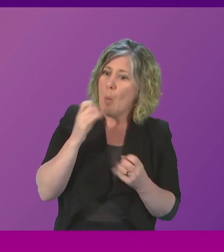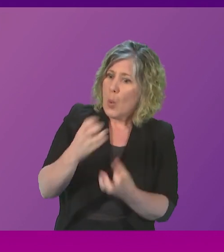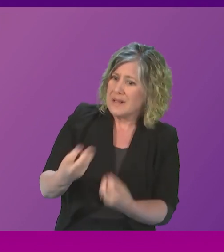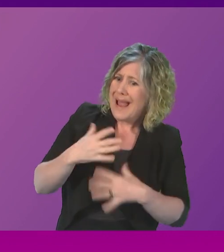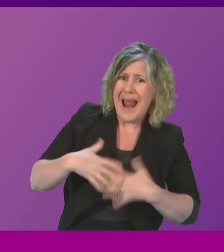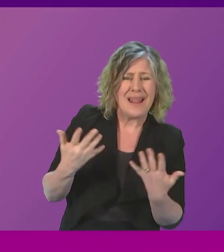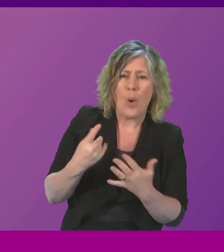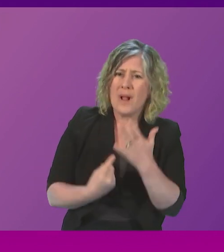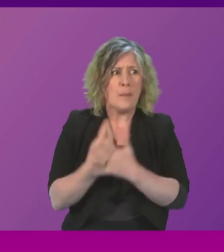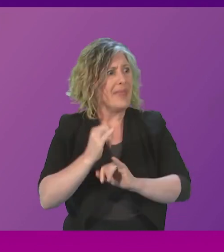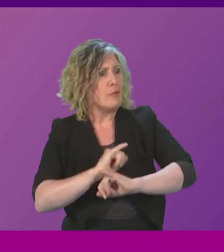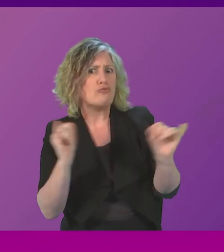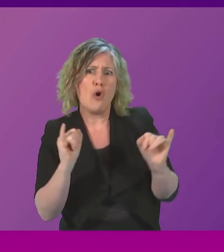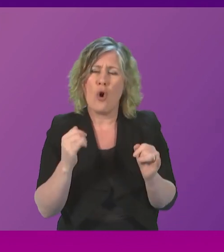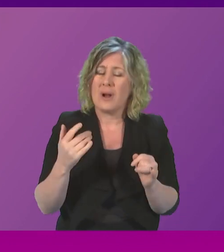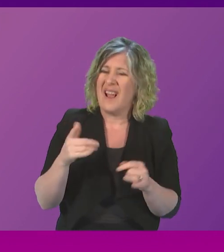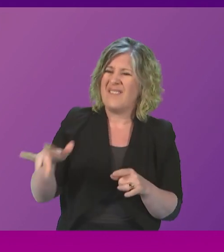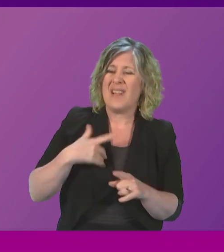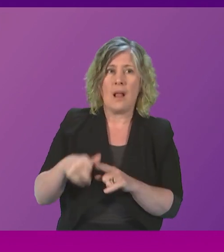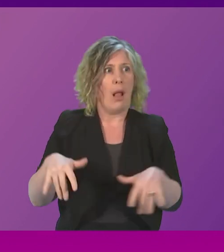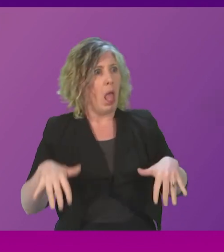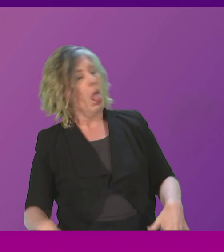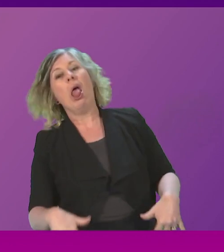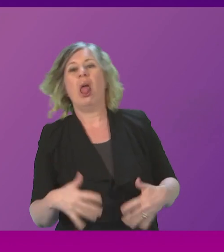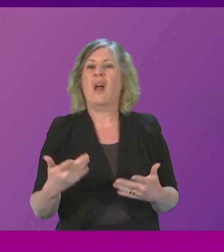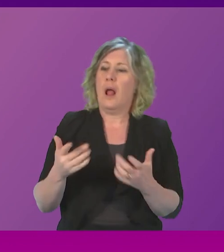It doesn’t matter what happens with him. There’s been an array of cancelled appointments.